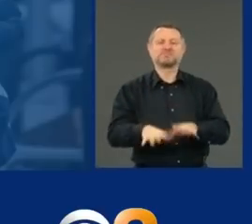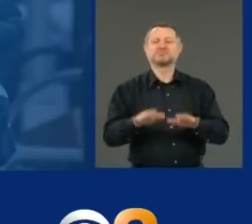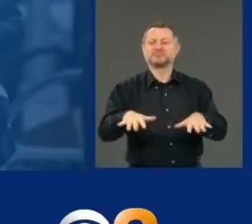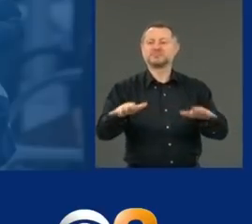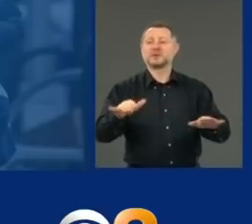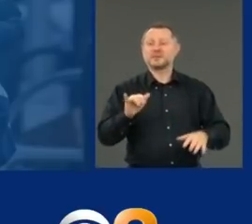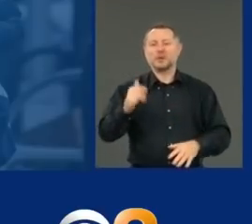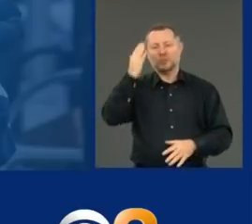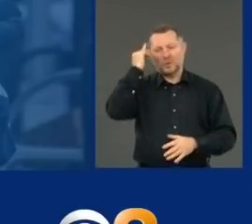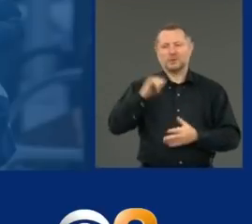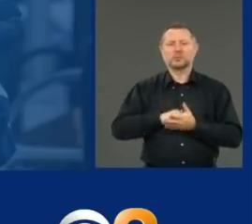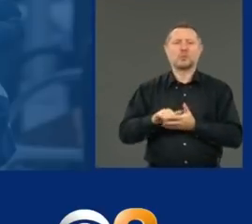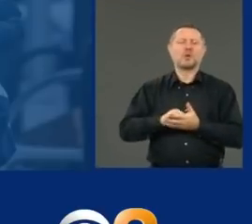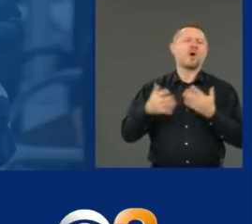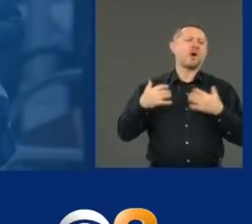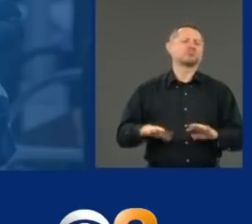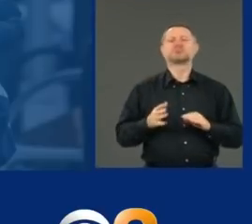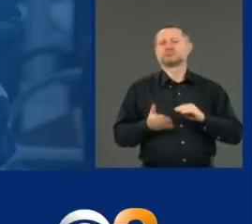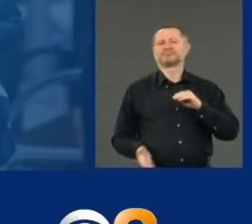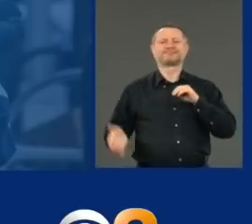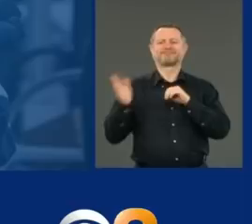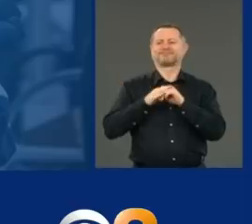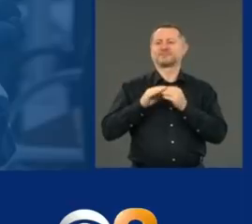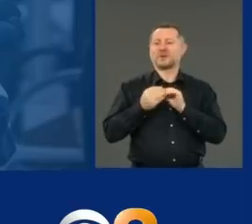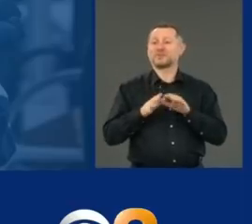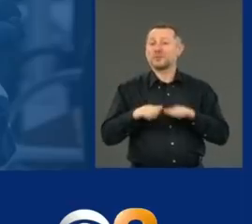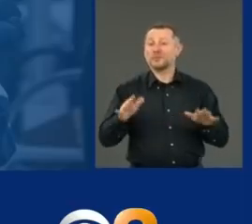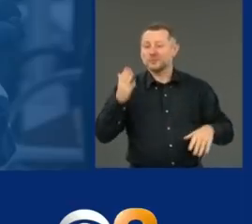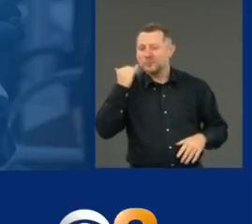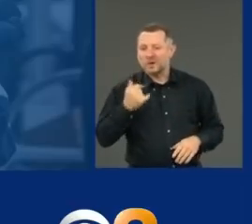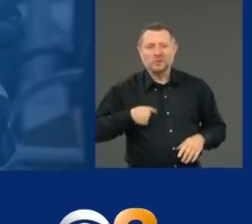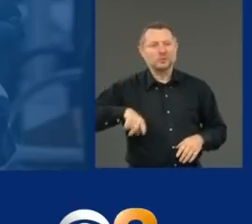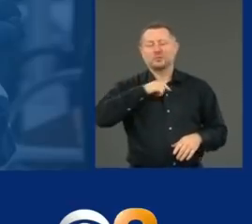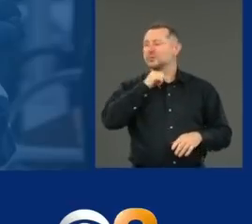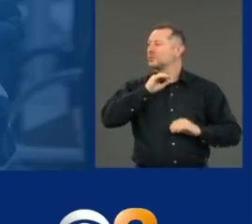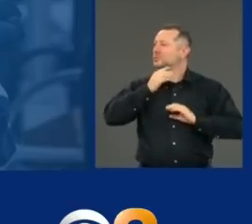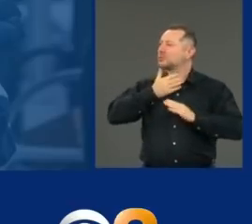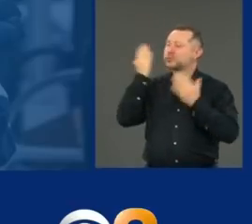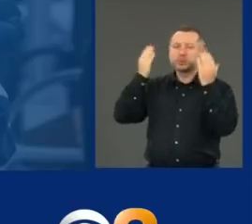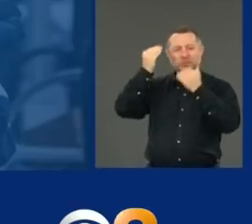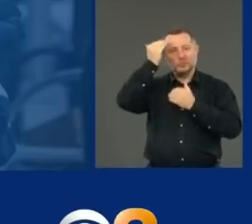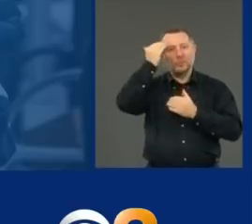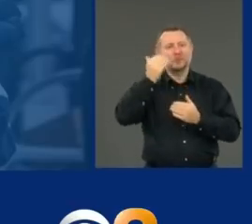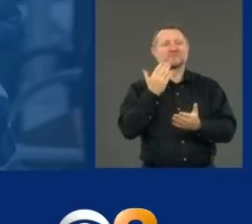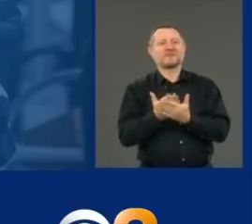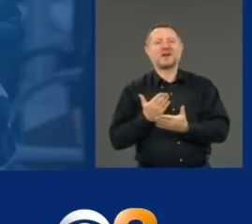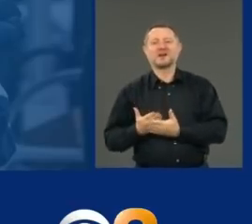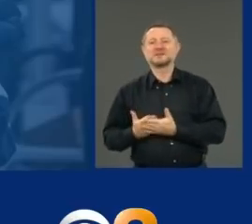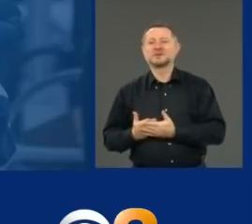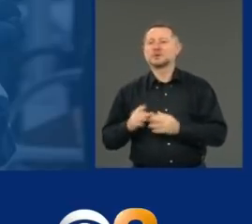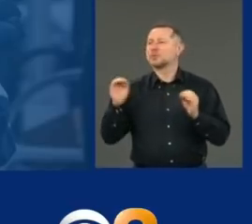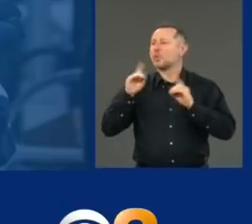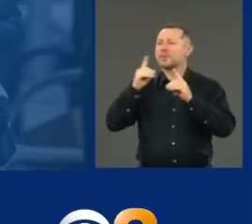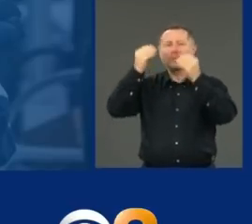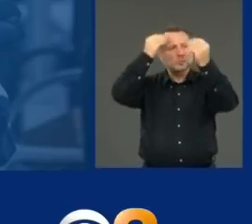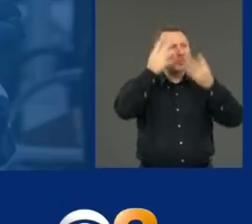FEBRUARY AND MARCH BEFORE WE DID THE EUROPEAN TRAVEL BAN. THEY BROUGHT THE VIRUS TO NEW YORK AND THAT IS WHY THE NEW